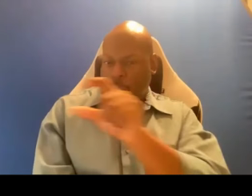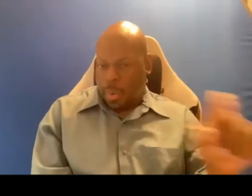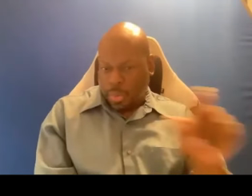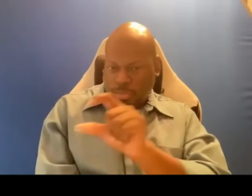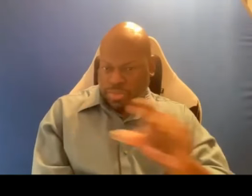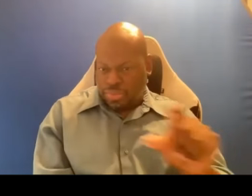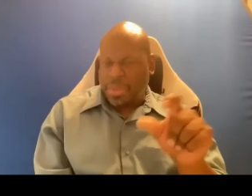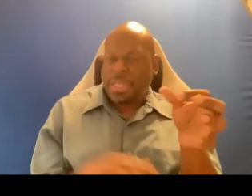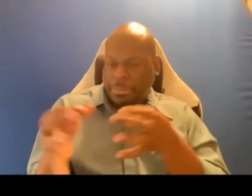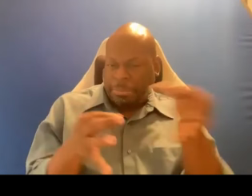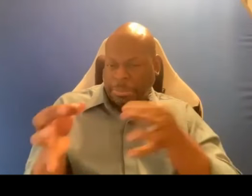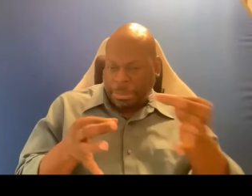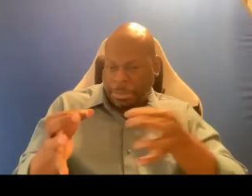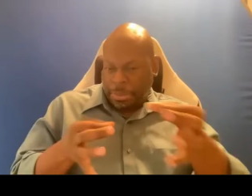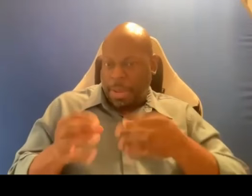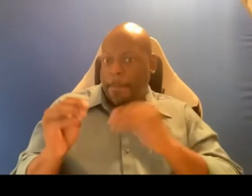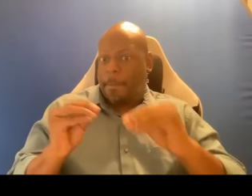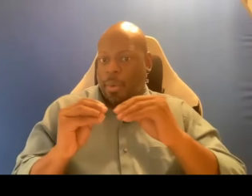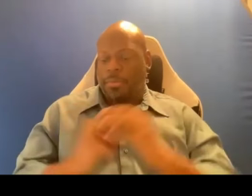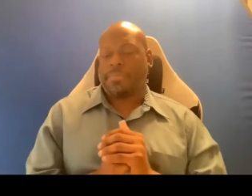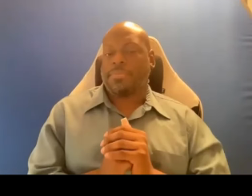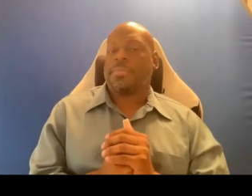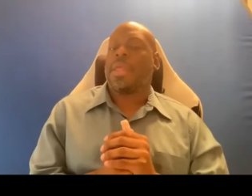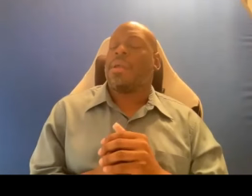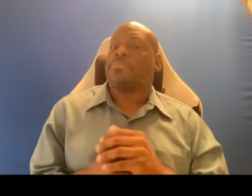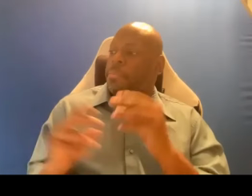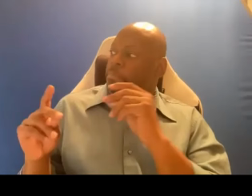This document opens with an "at a glance" section which provides you